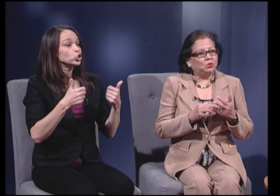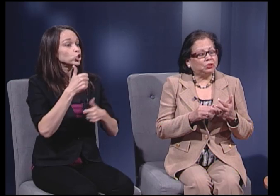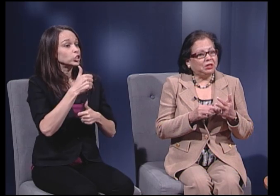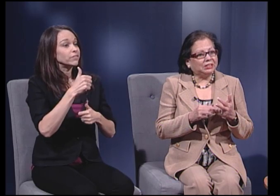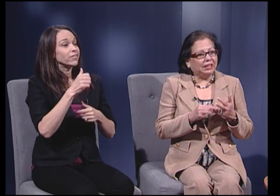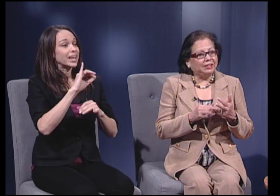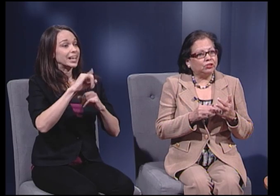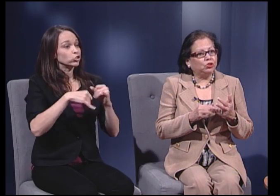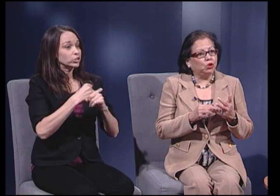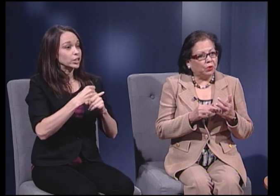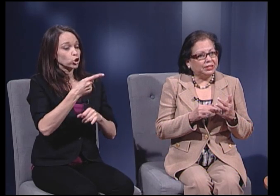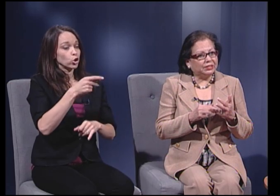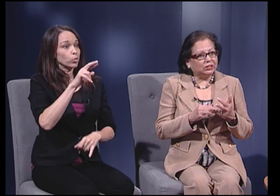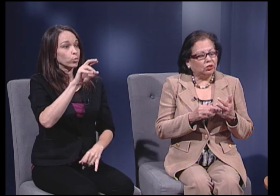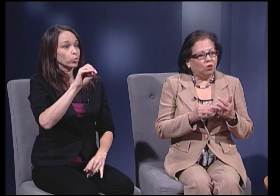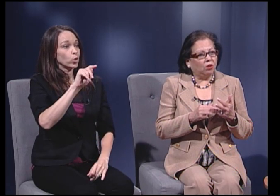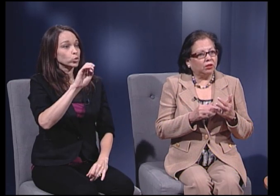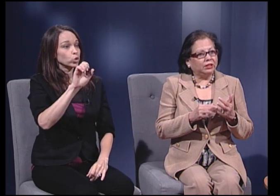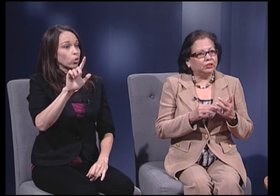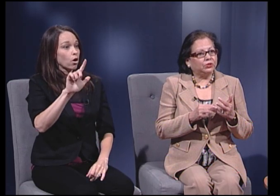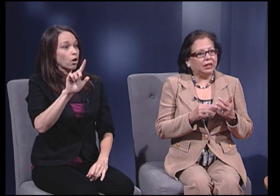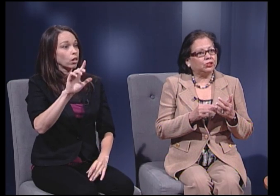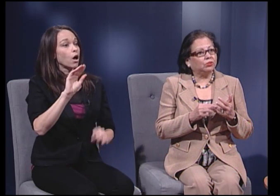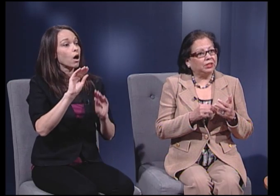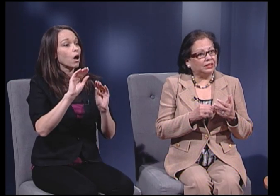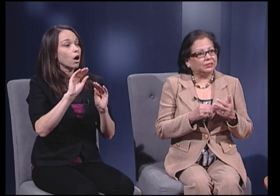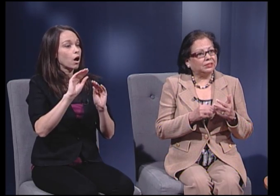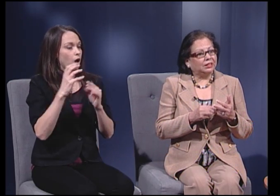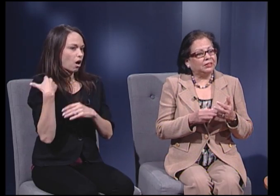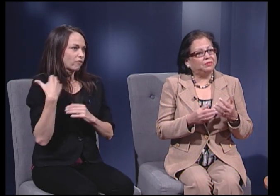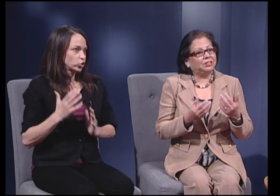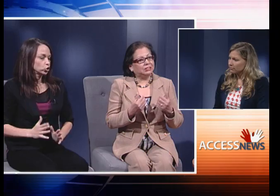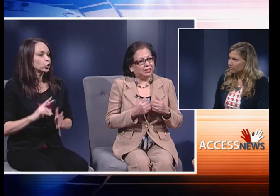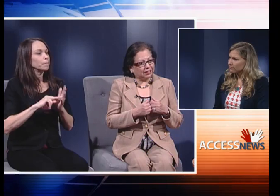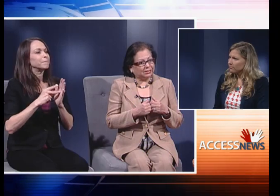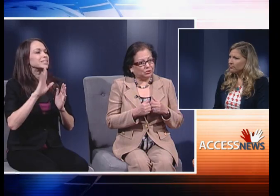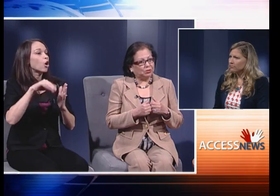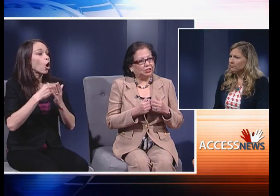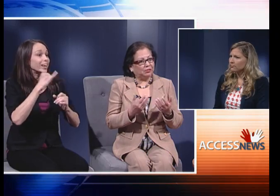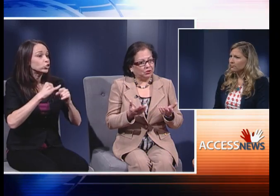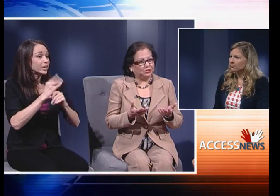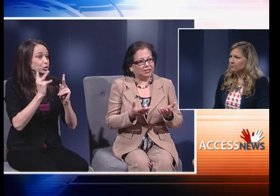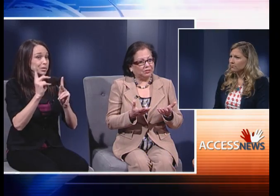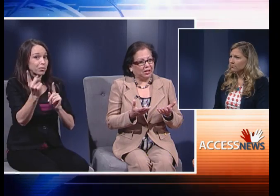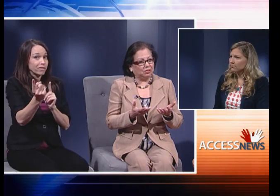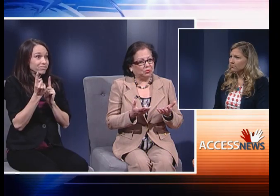which means that I get to greet all our international guests that visit Texas when the Governor is not available.